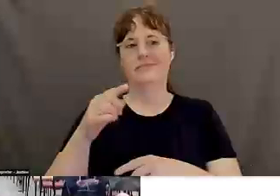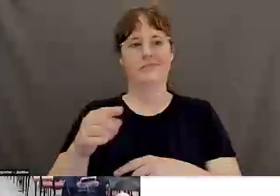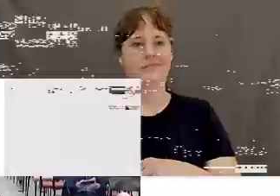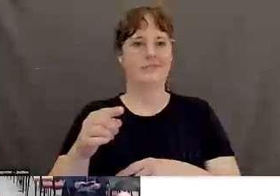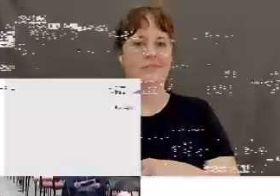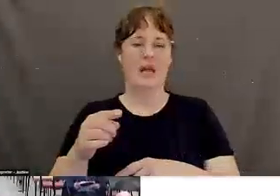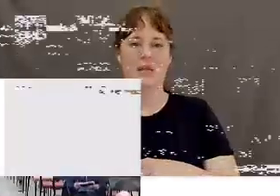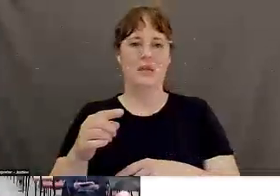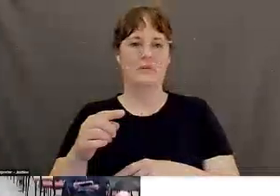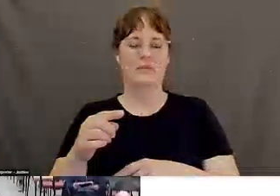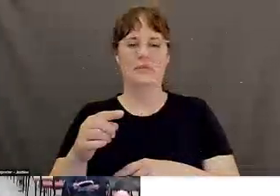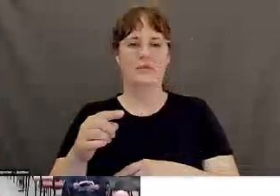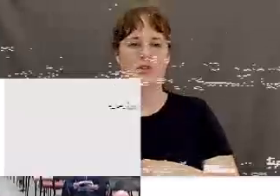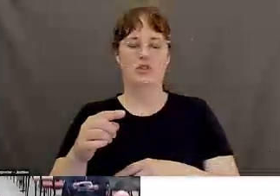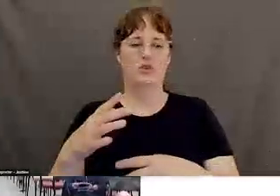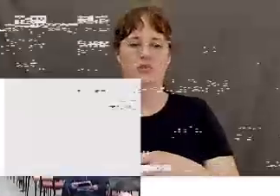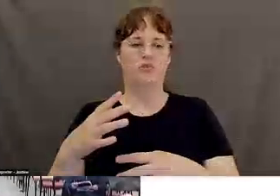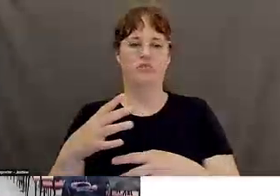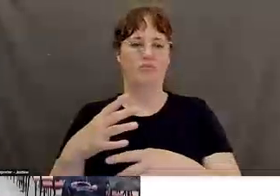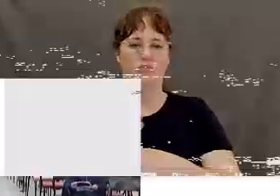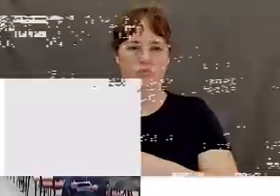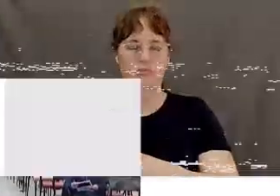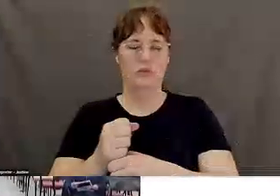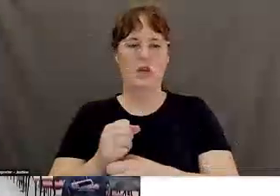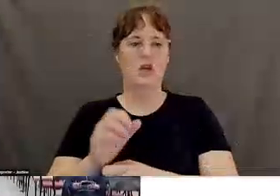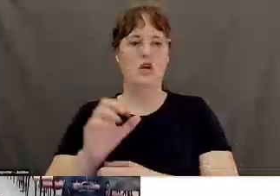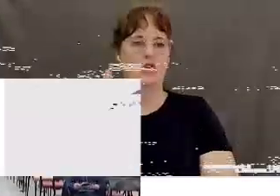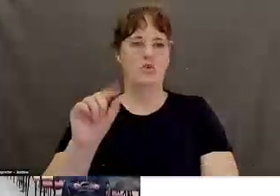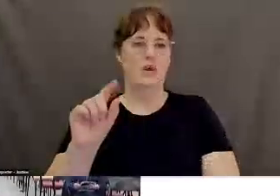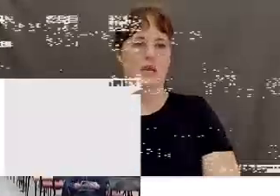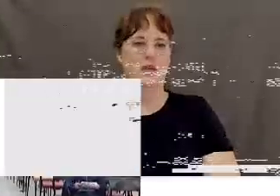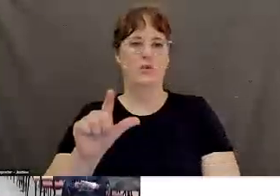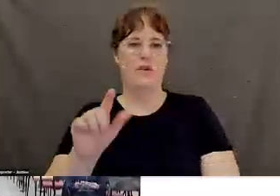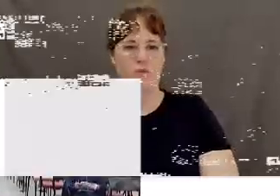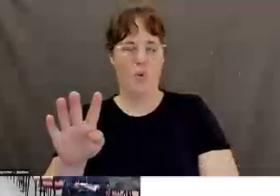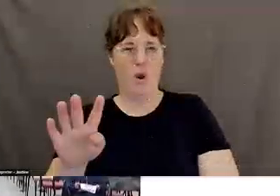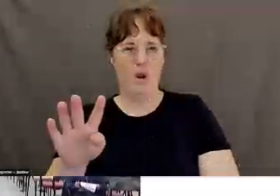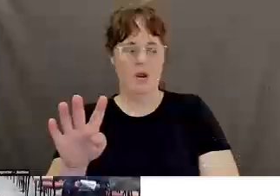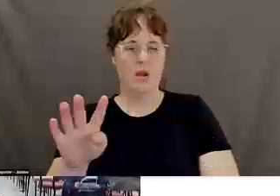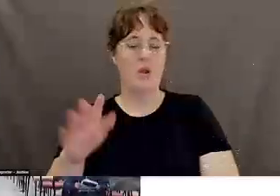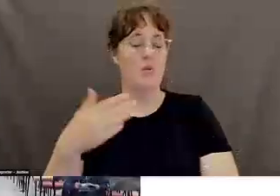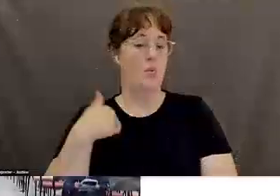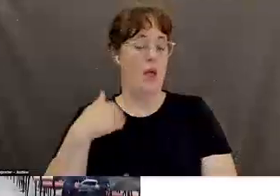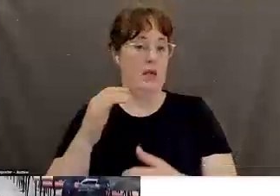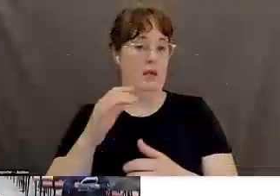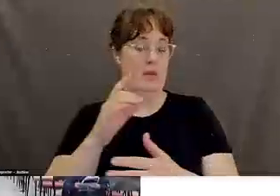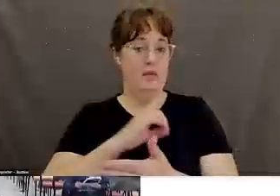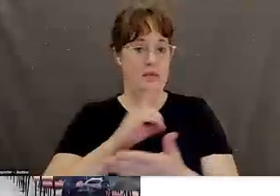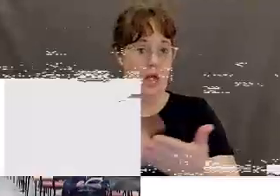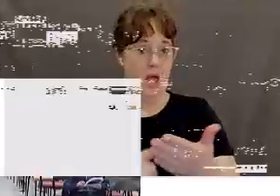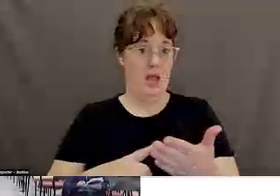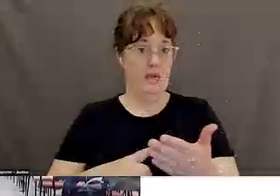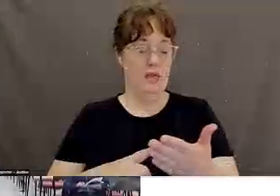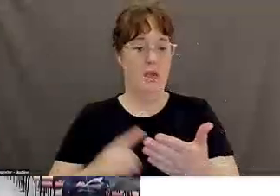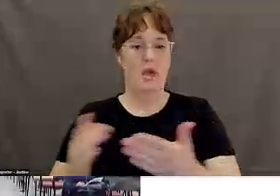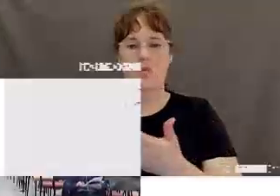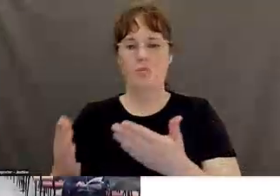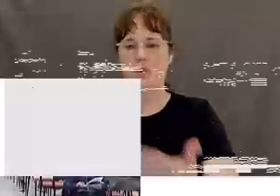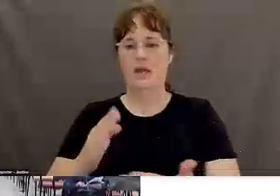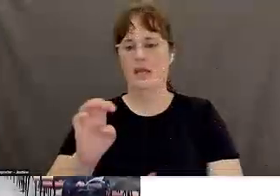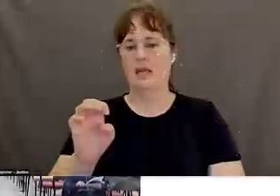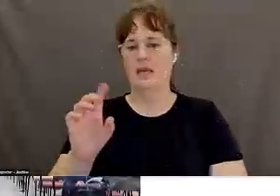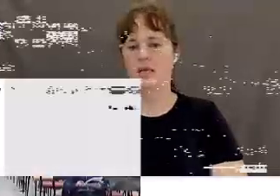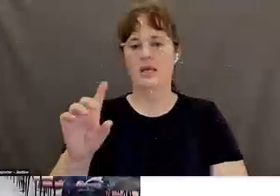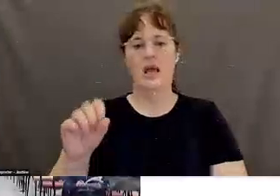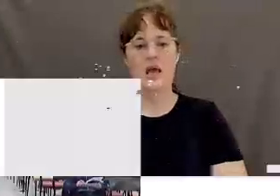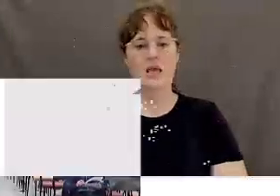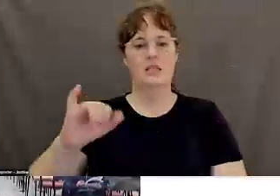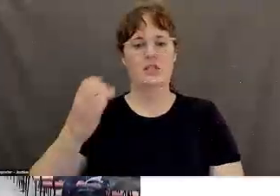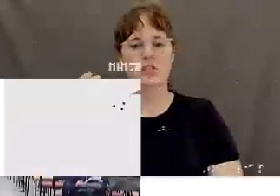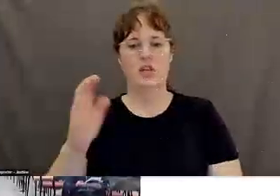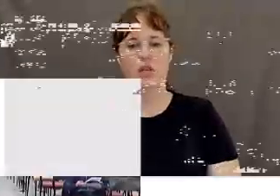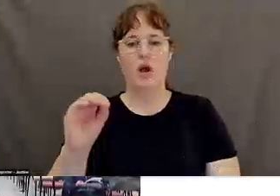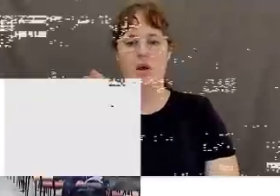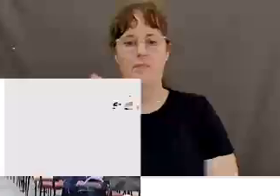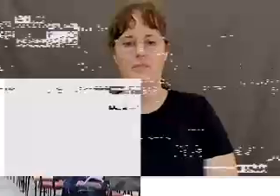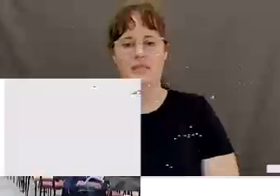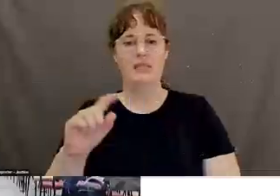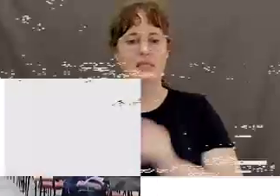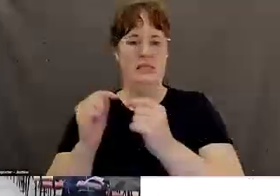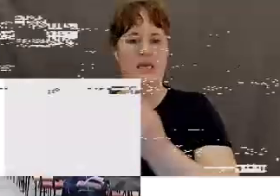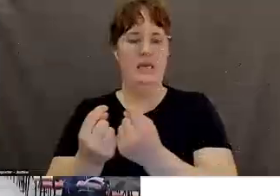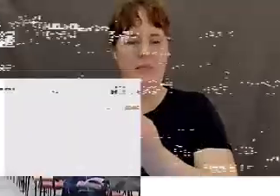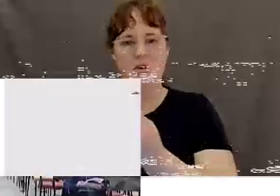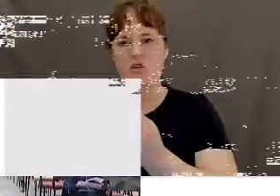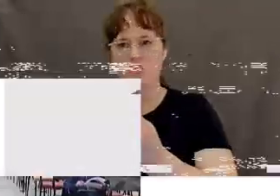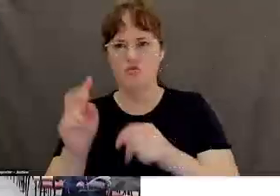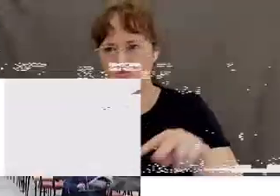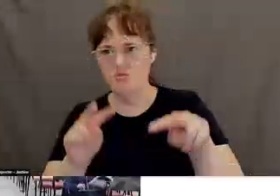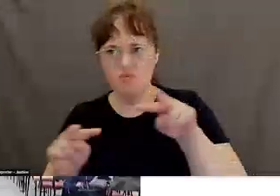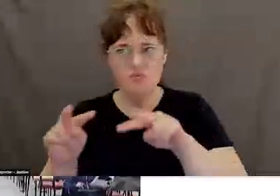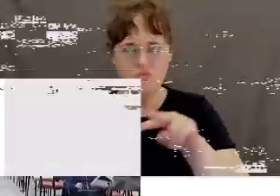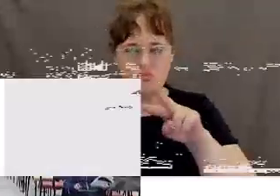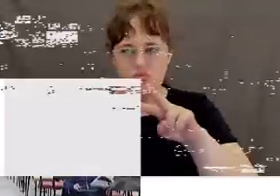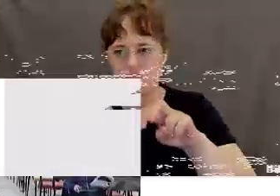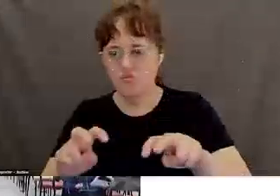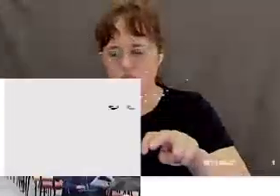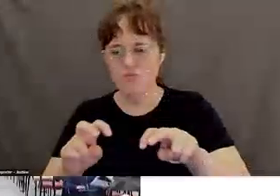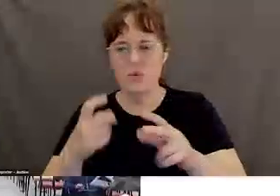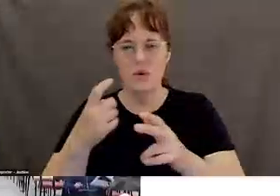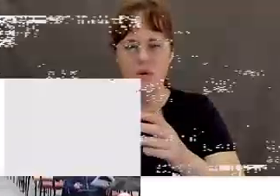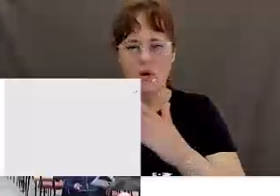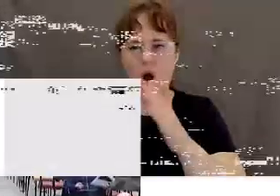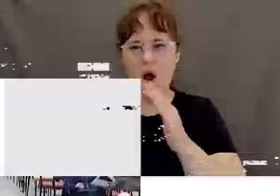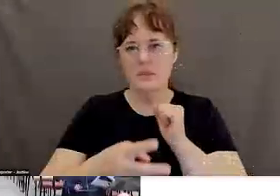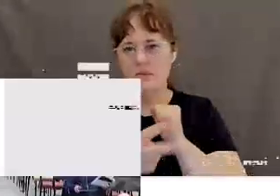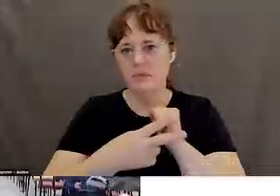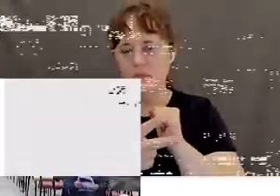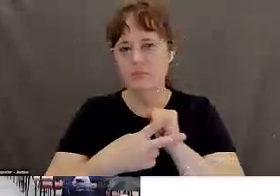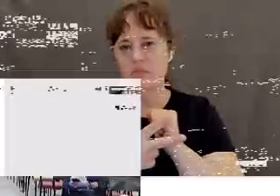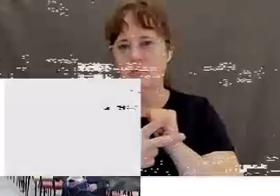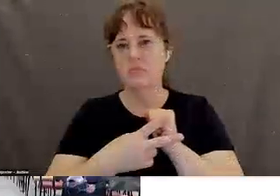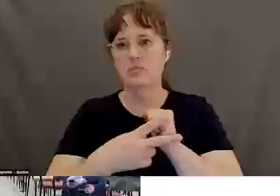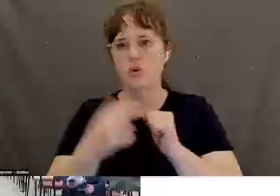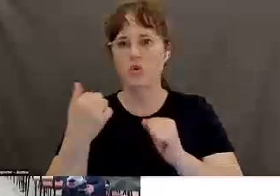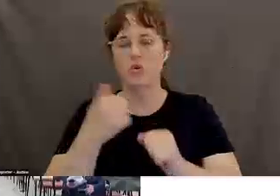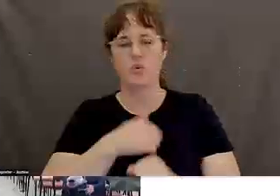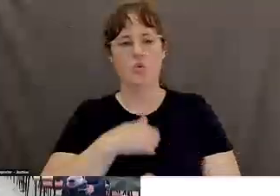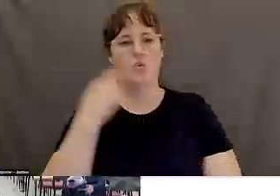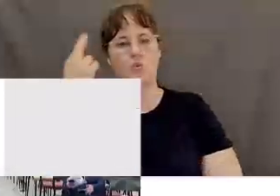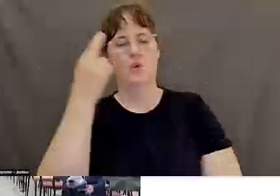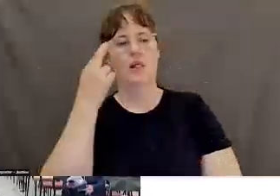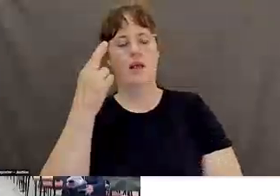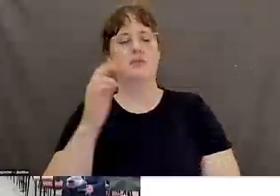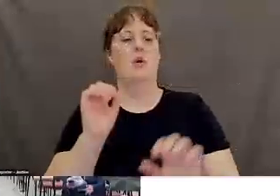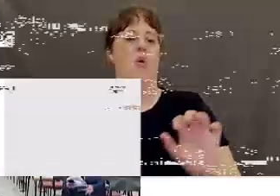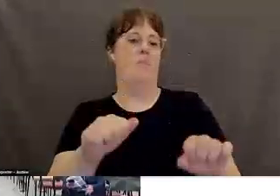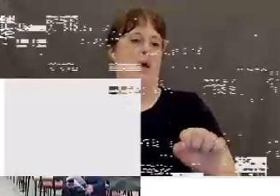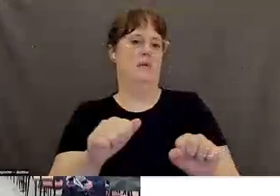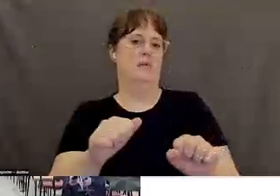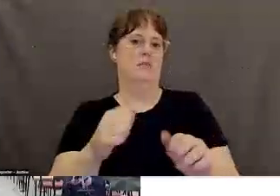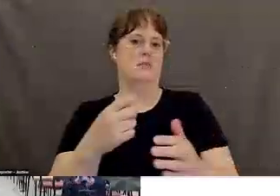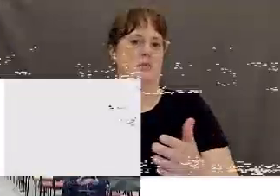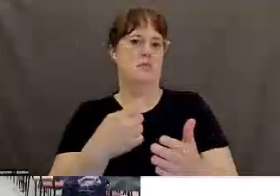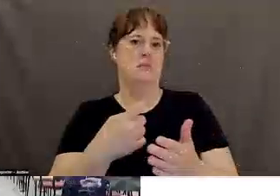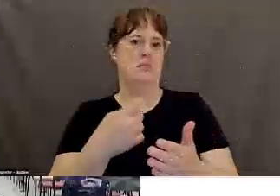Boardroom: you know, in fall of 2024, we had a design, but by bringing on the EDS, the Jacobs team, to really look at some of these cost-saving measures and move the design forward, we're able to realize potential cost savings and impact reductions for the project.